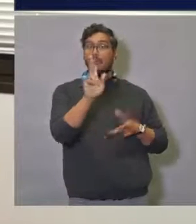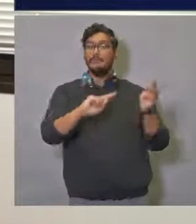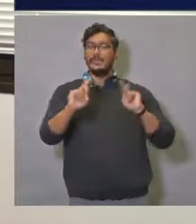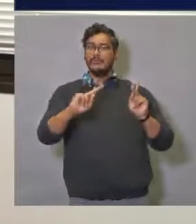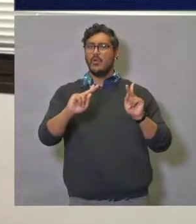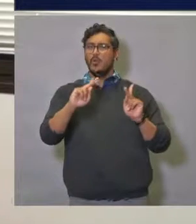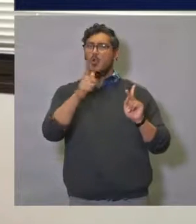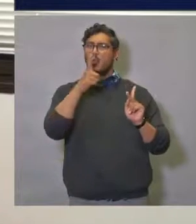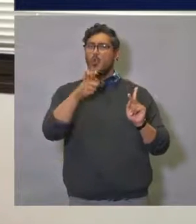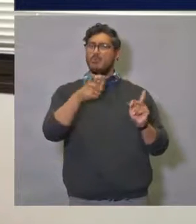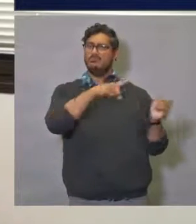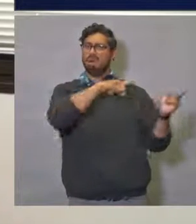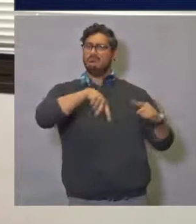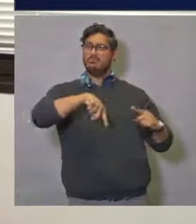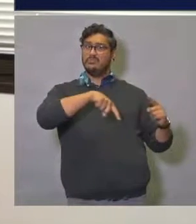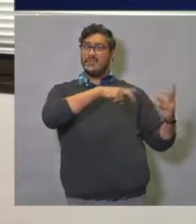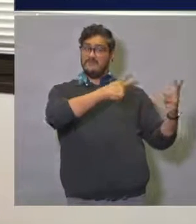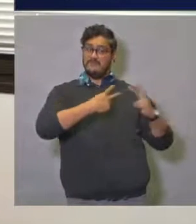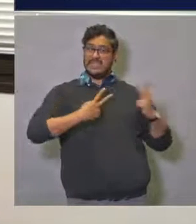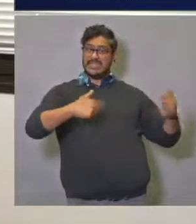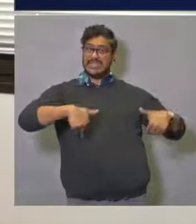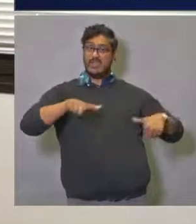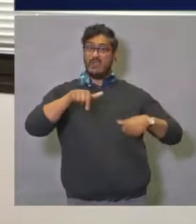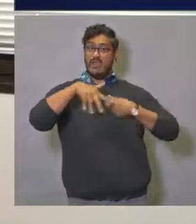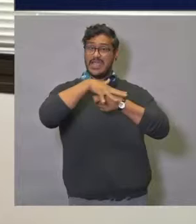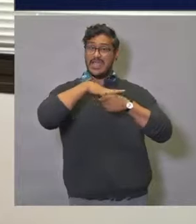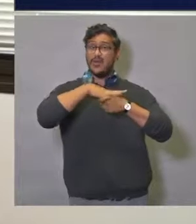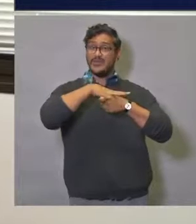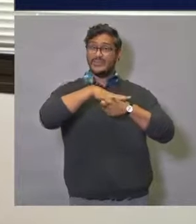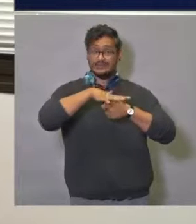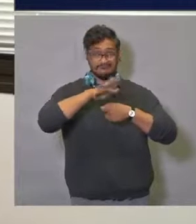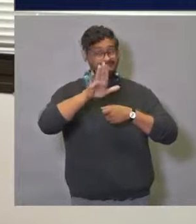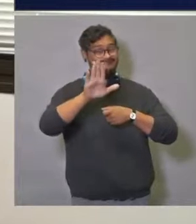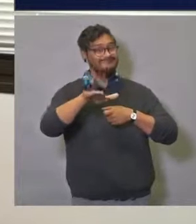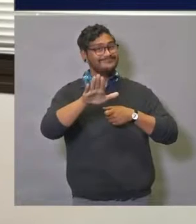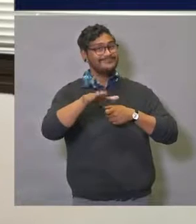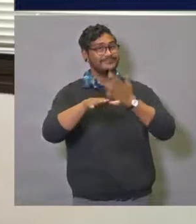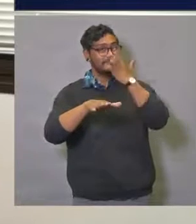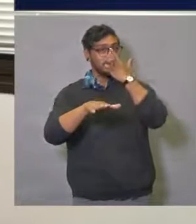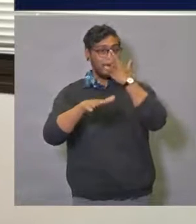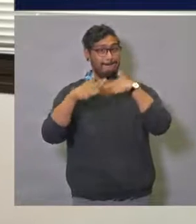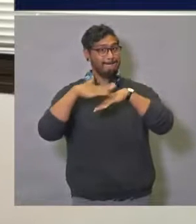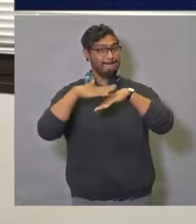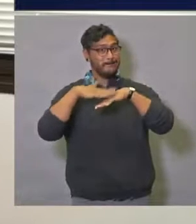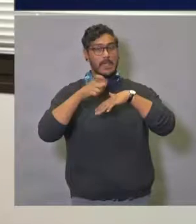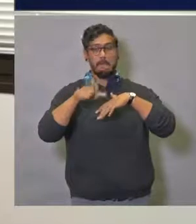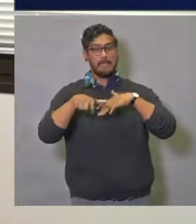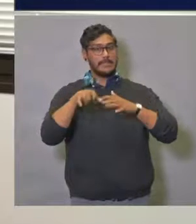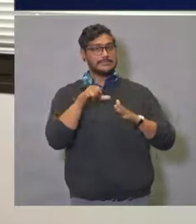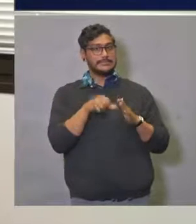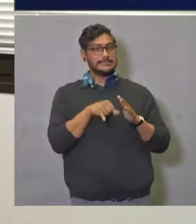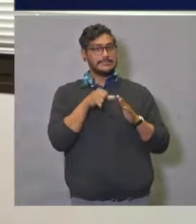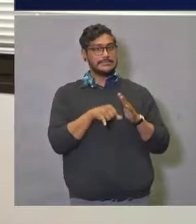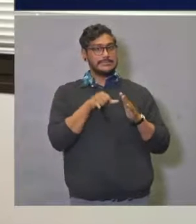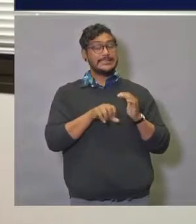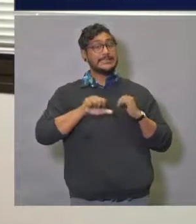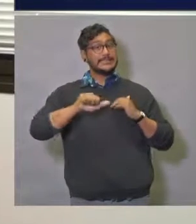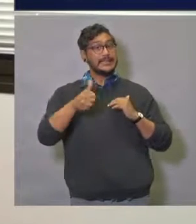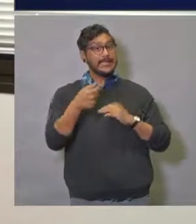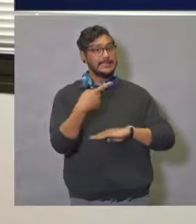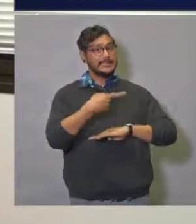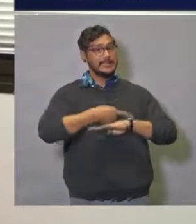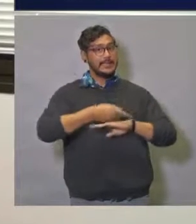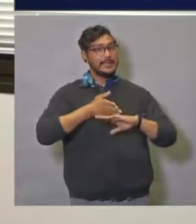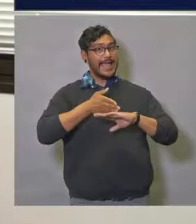DE MÁS DE 120 DÍAS. PARA LOS